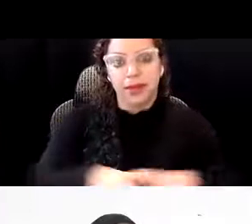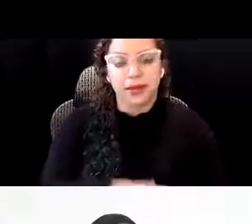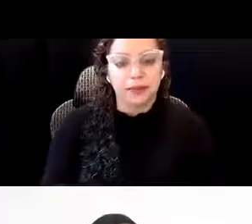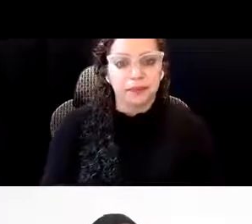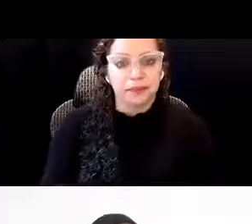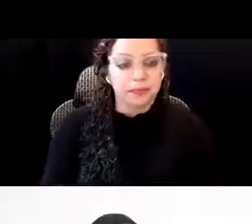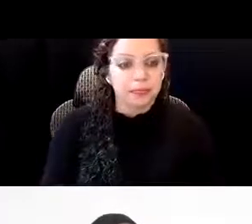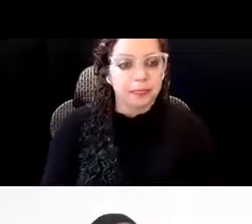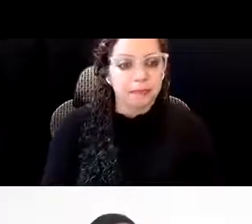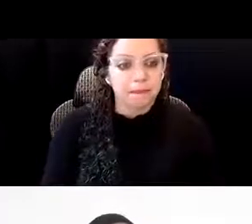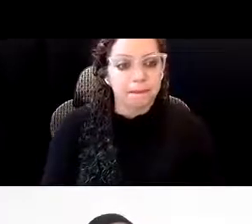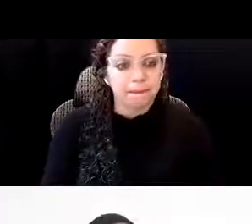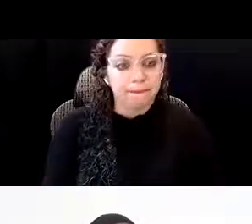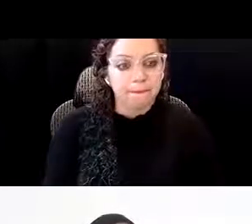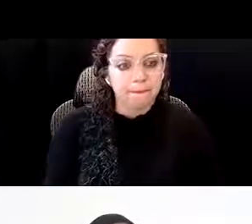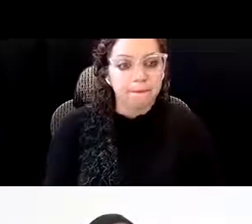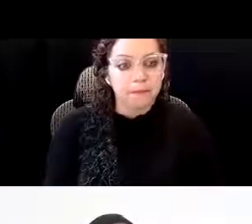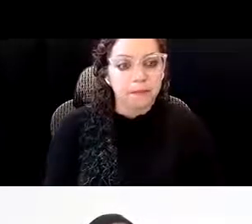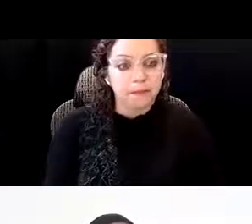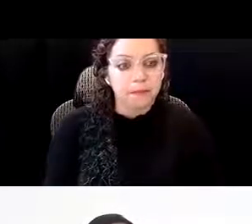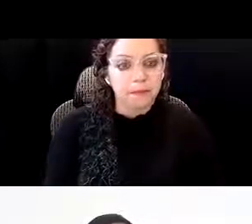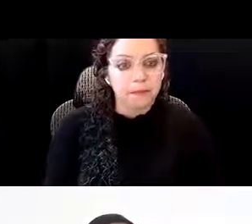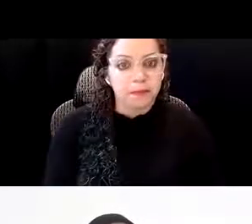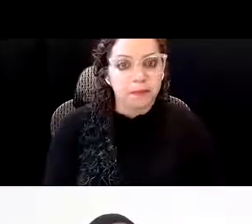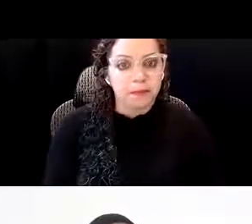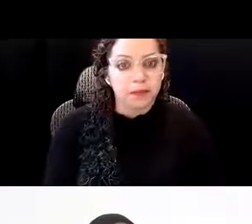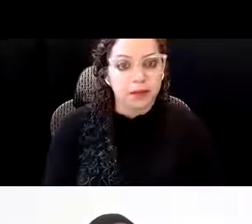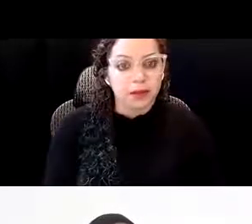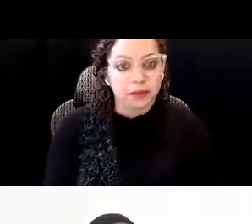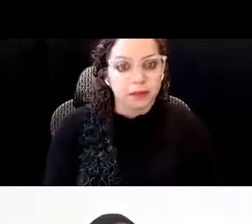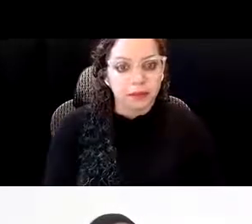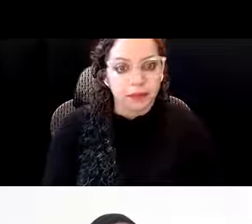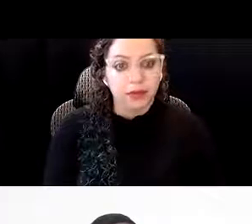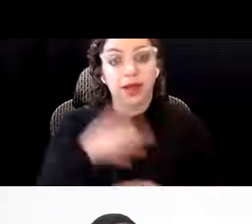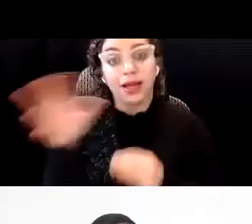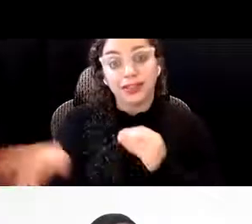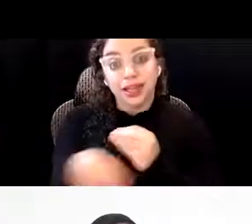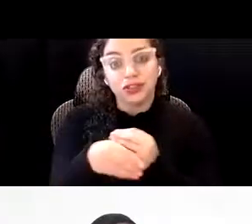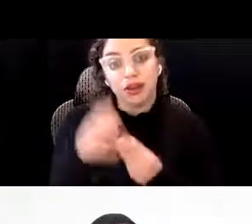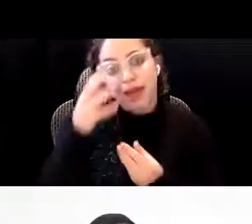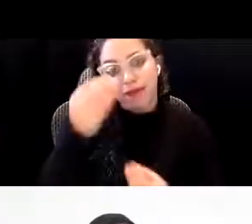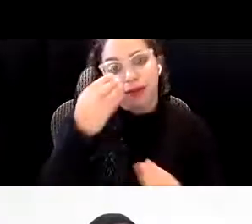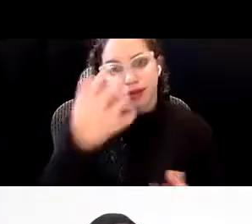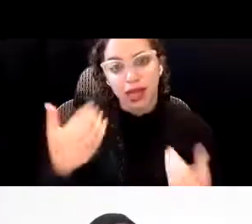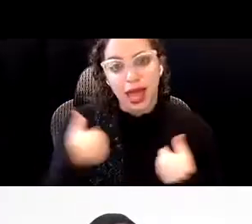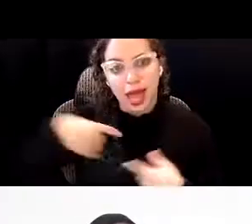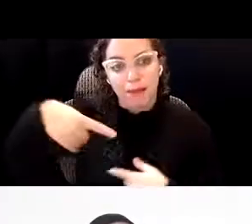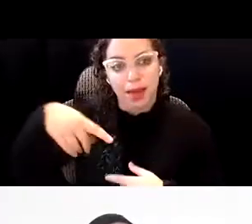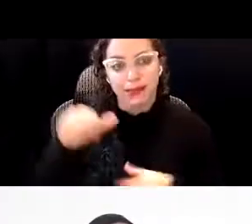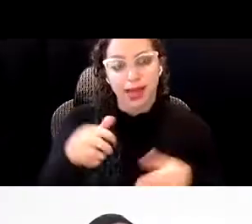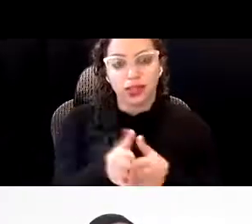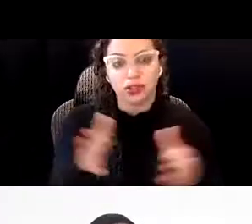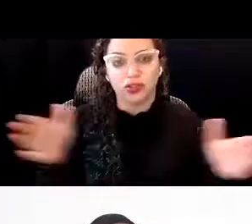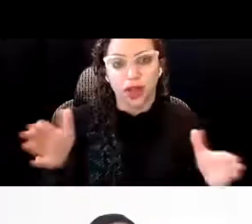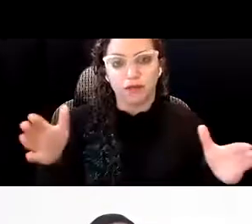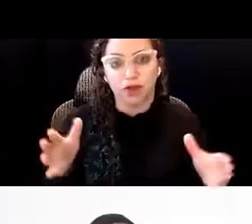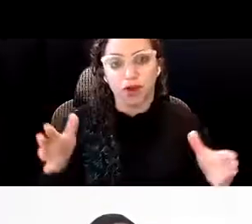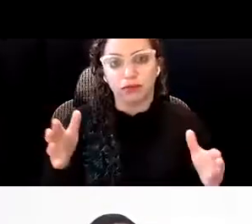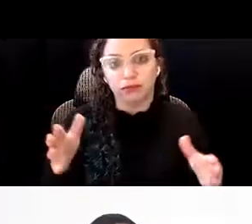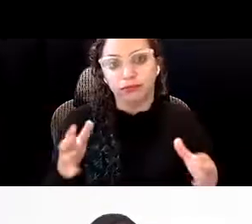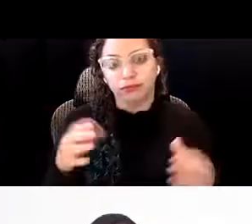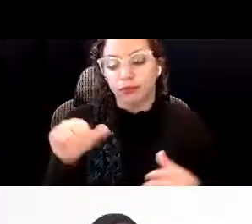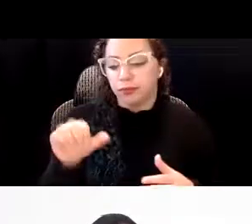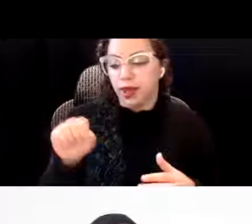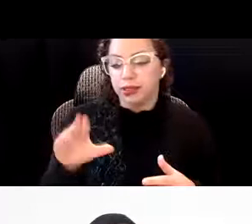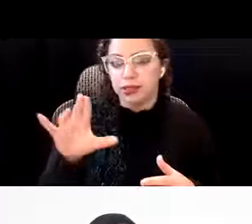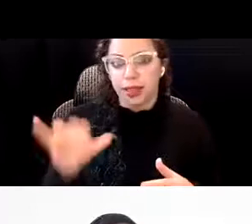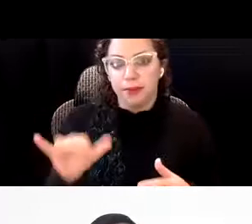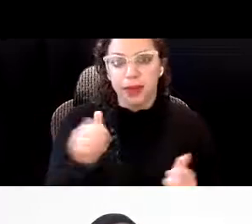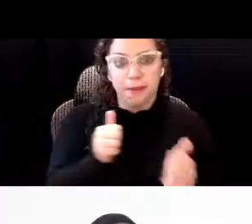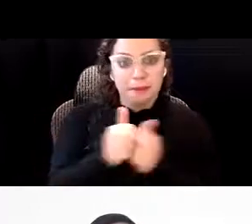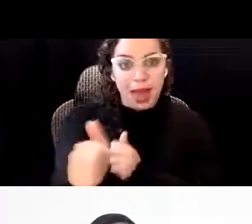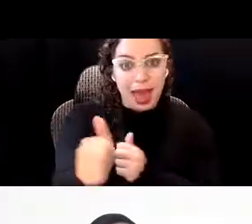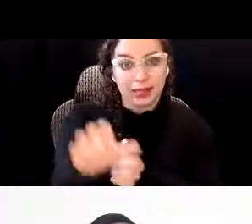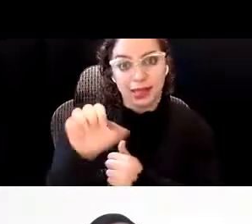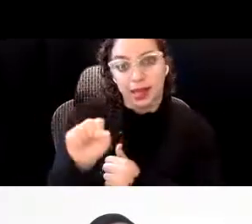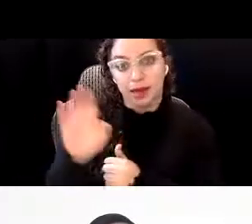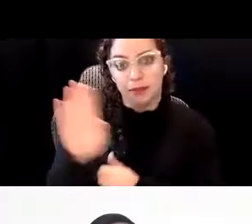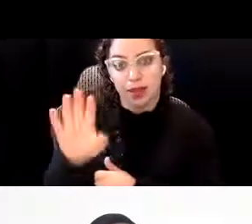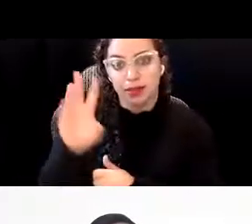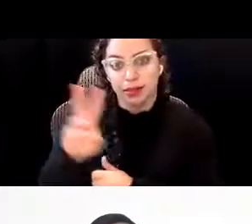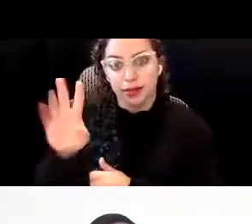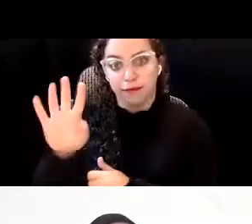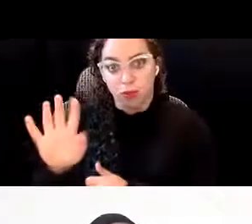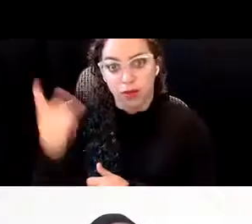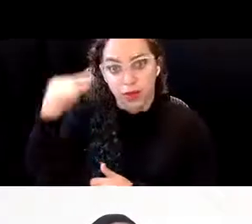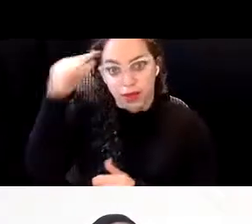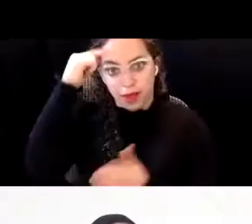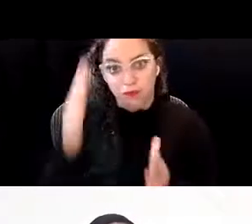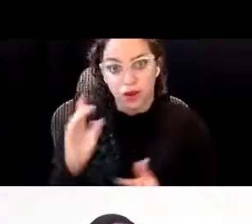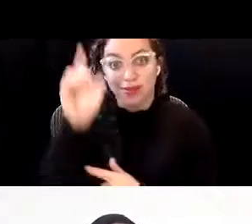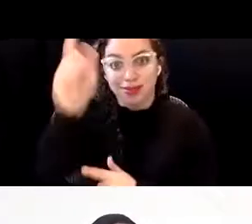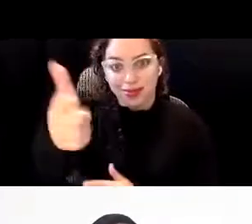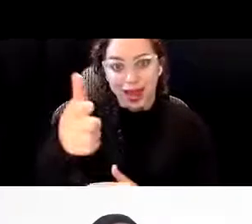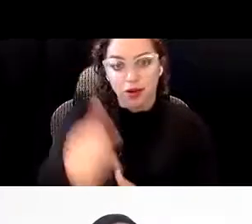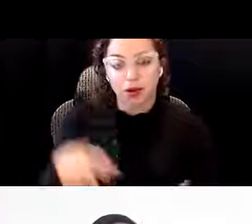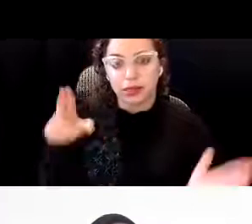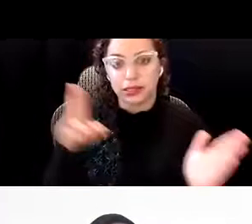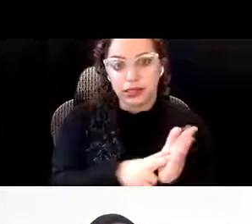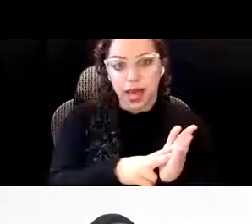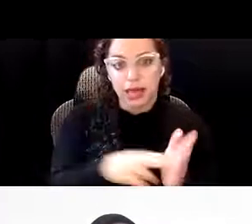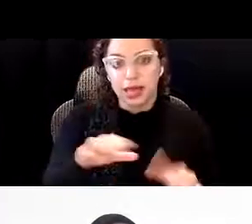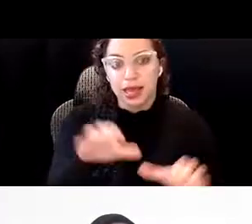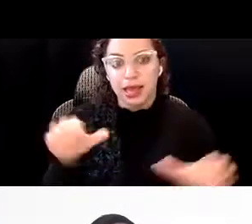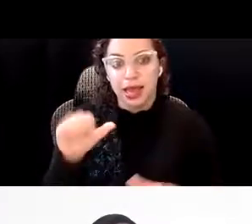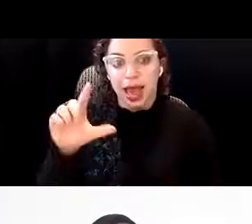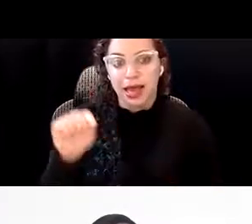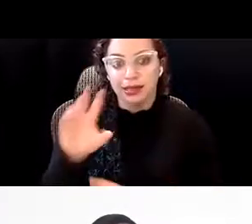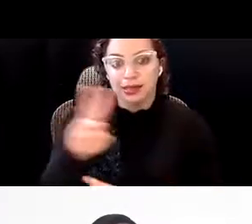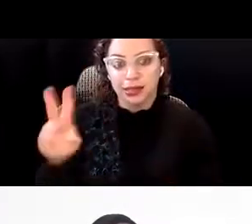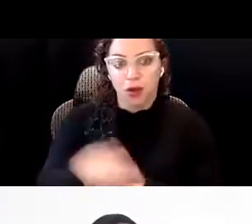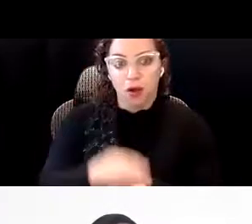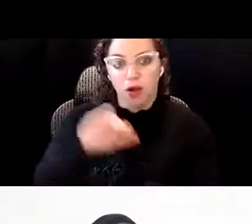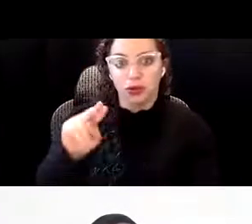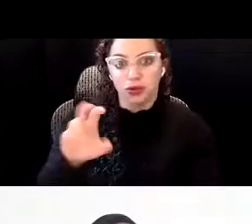And um, as just as additional information we did have the Pennsylvania General Assembly umm pass Senate Bill 664, which the Governor later signed into law as Act 66 on June 30.